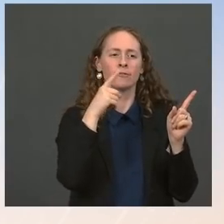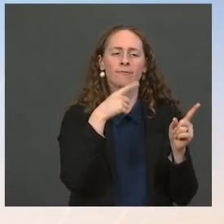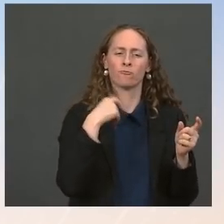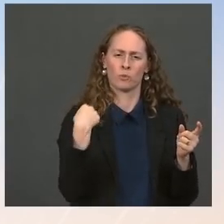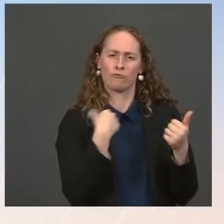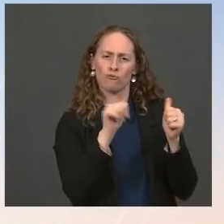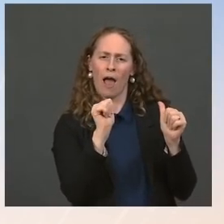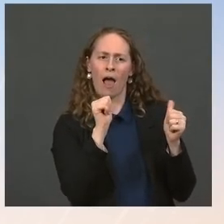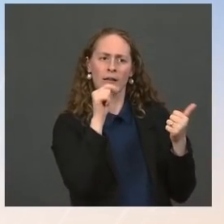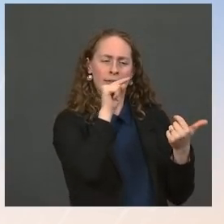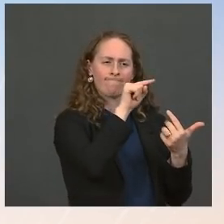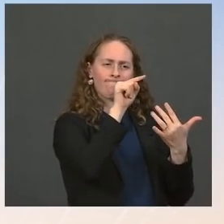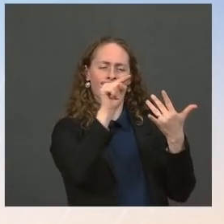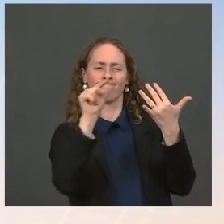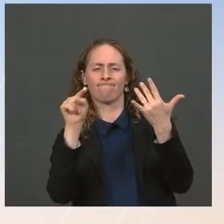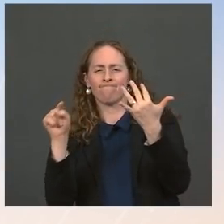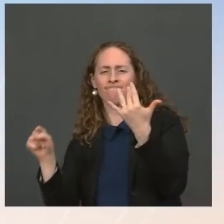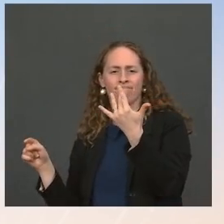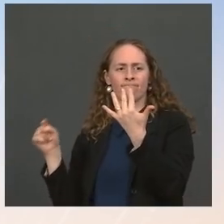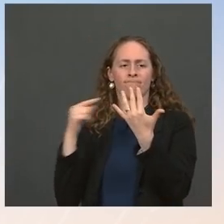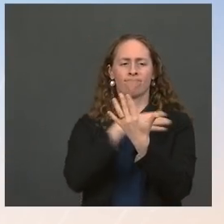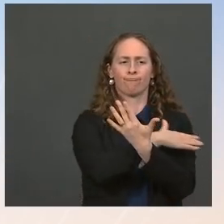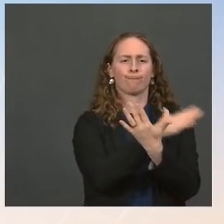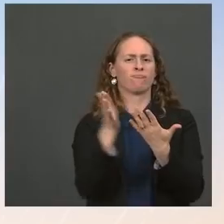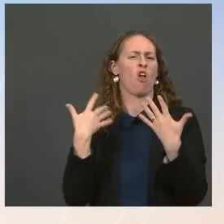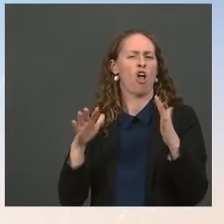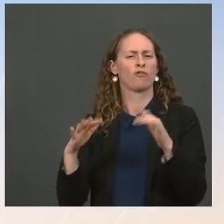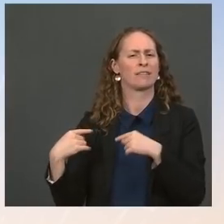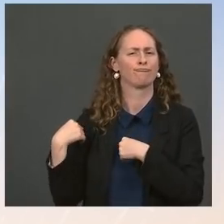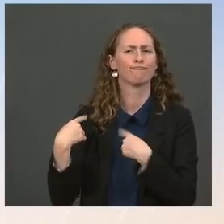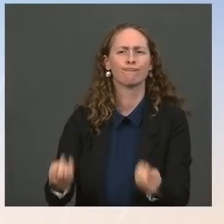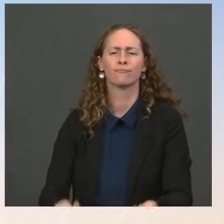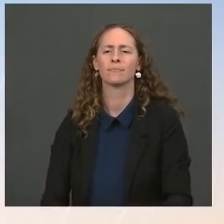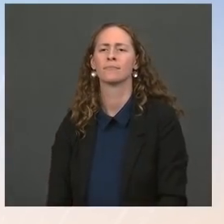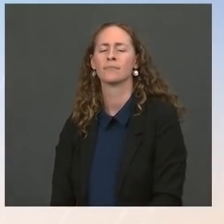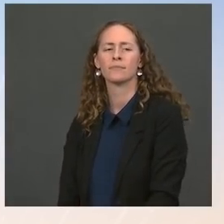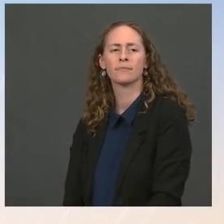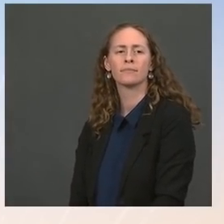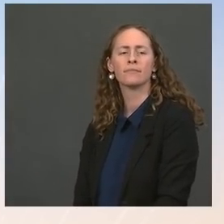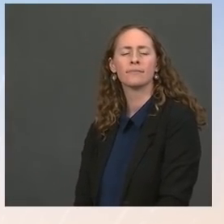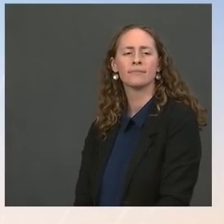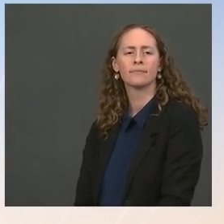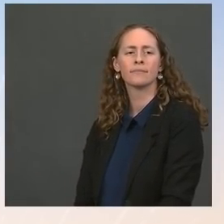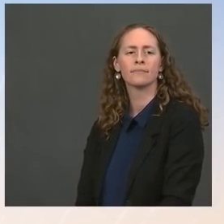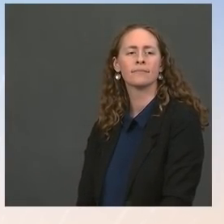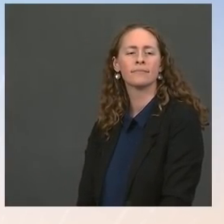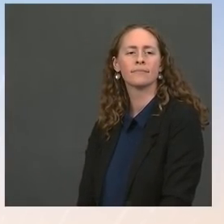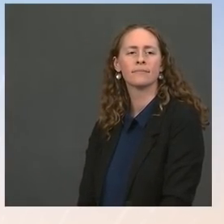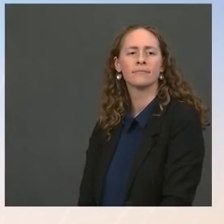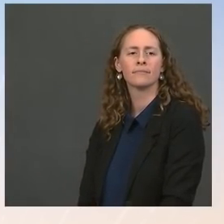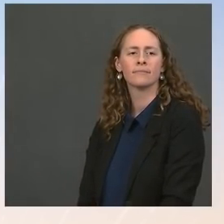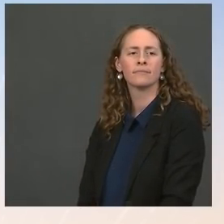from the beginning of this administration. The Press: A lot of the remedies you guys have come up with are going to take some time to actually have an impact.